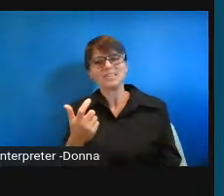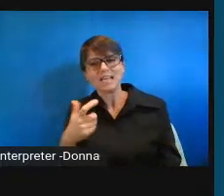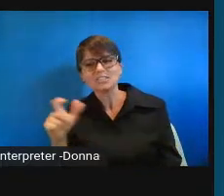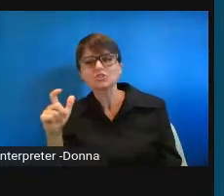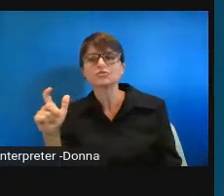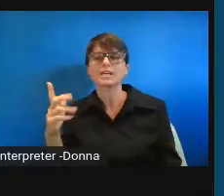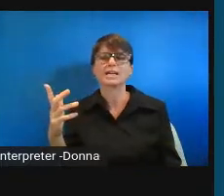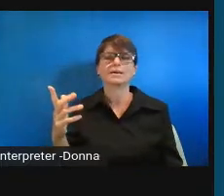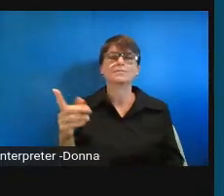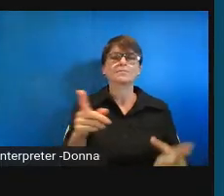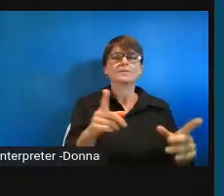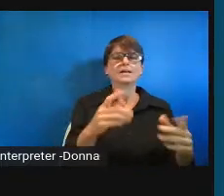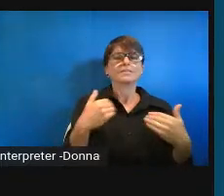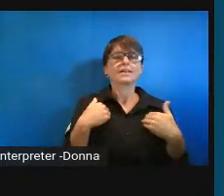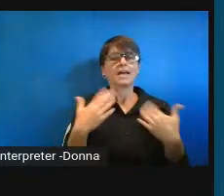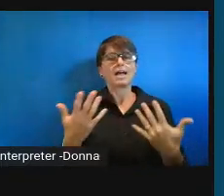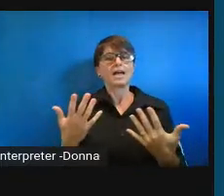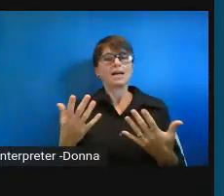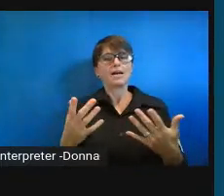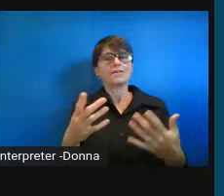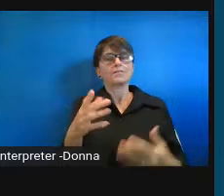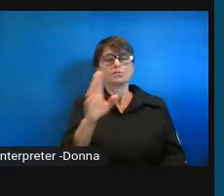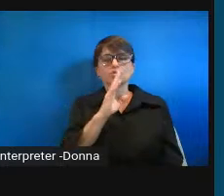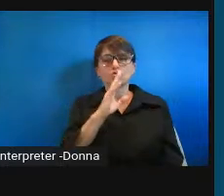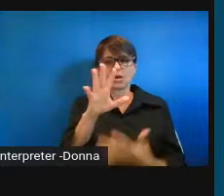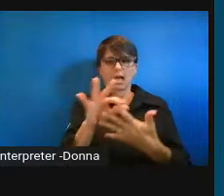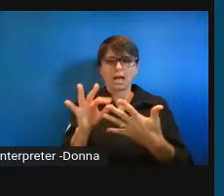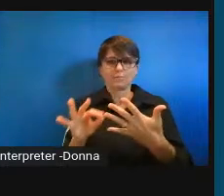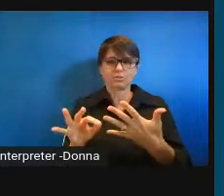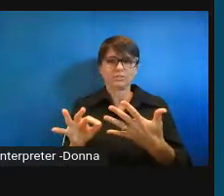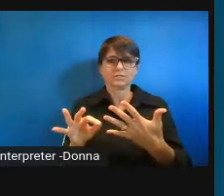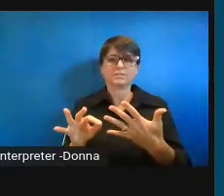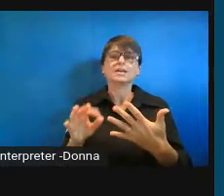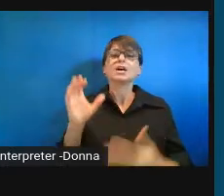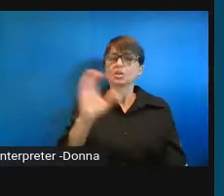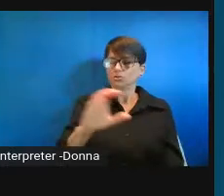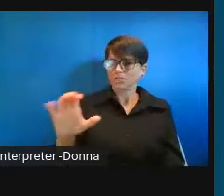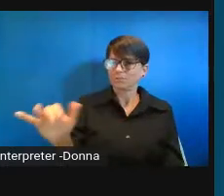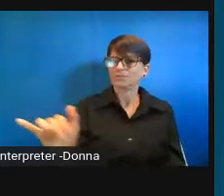Instagram and talk have options to do Close Captions and are pretty accurate but you do need to edit